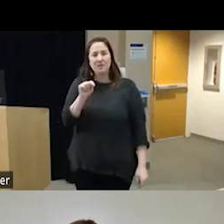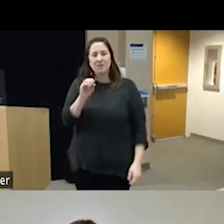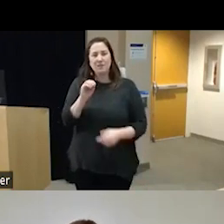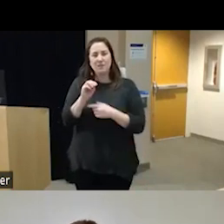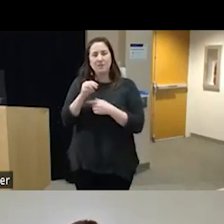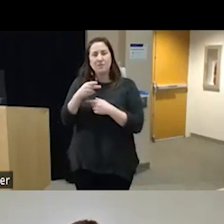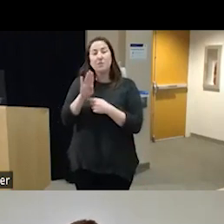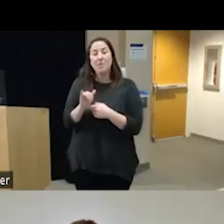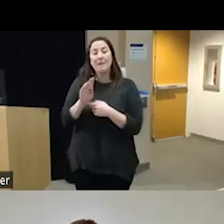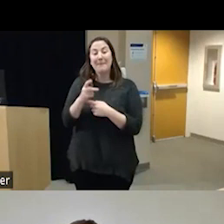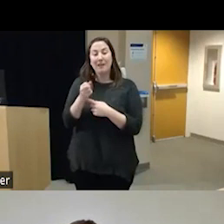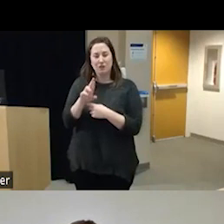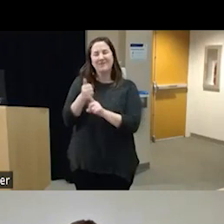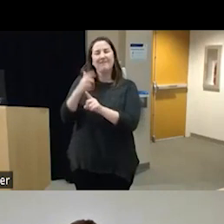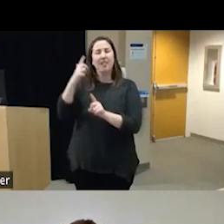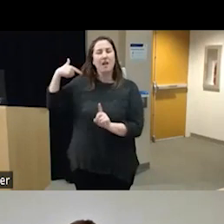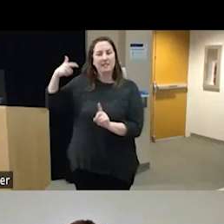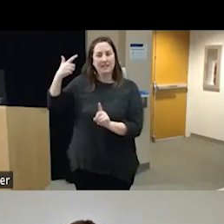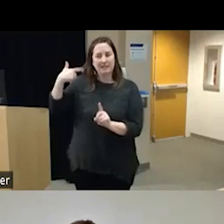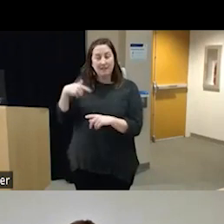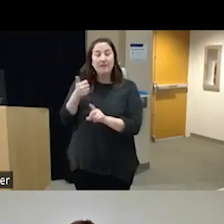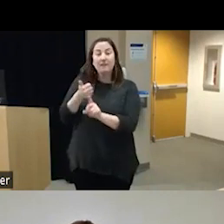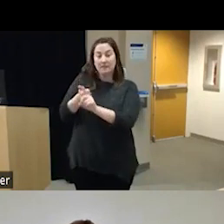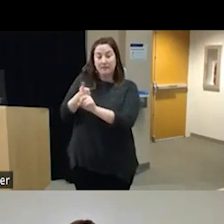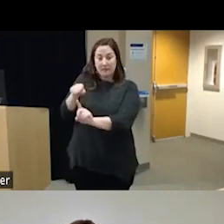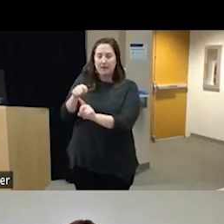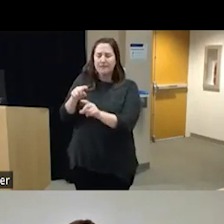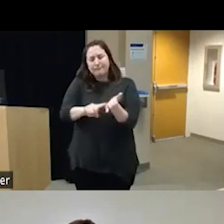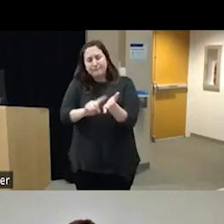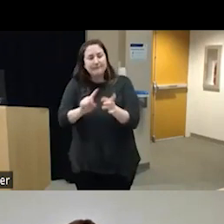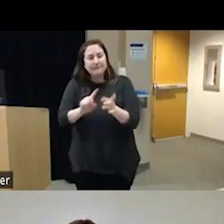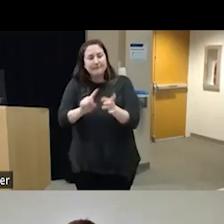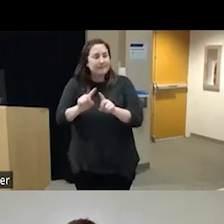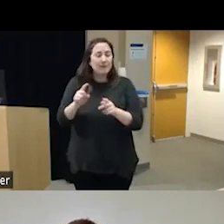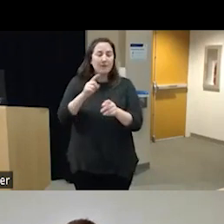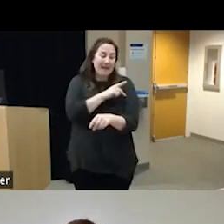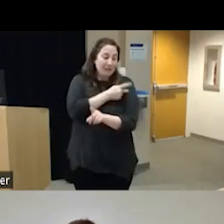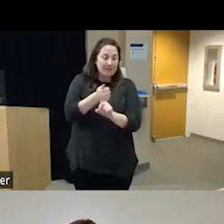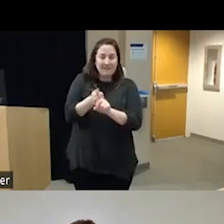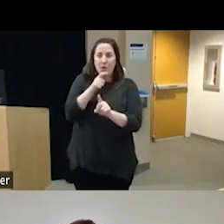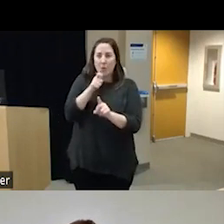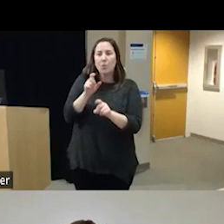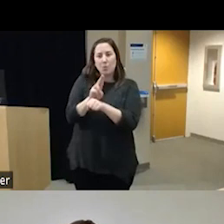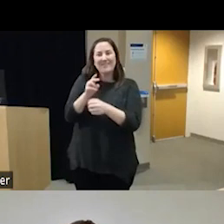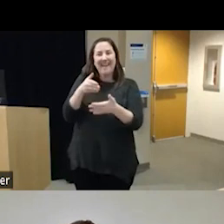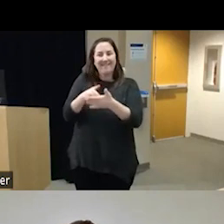in London has looked at patients who were antipsychotic naive. and found that in